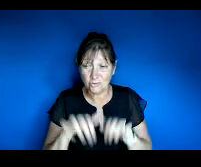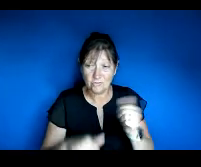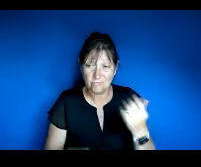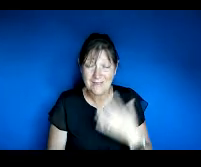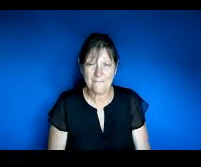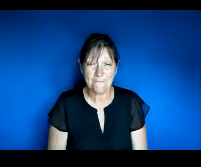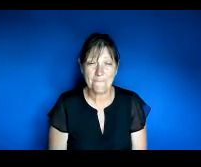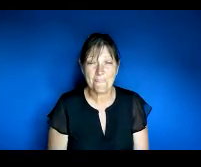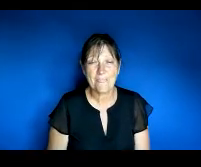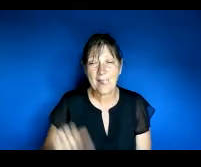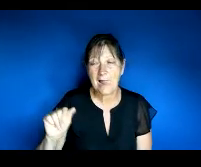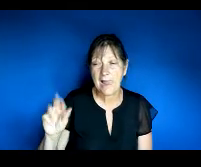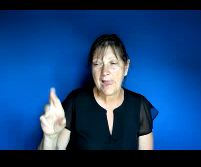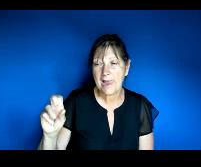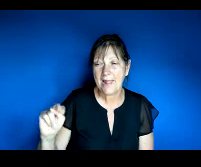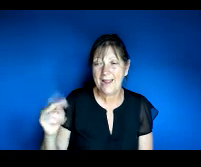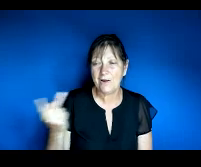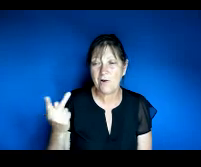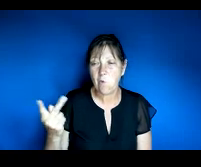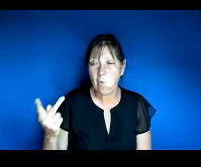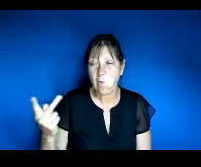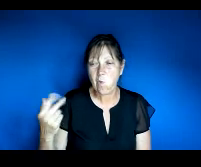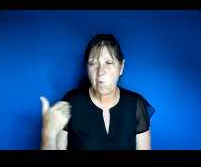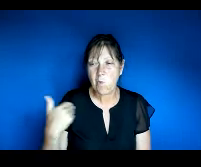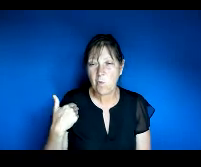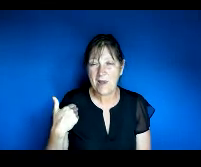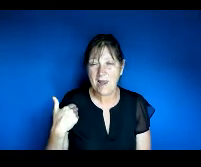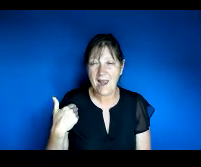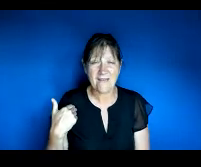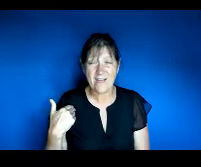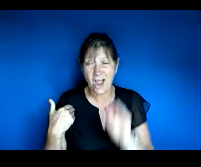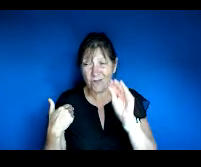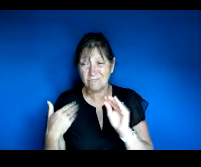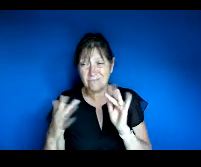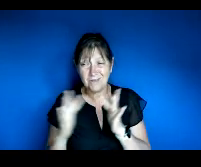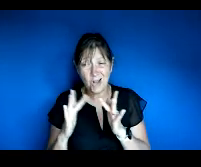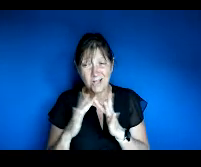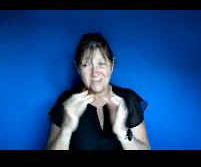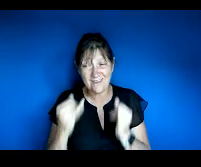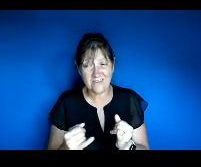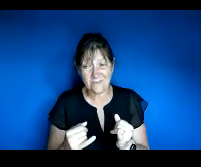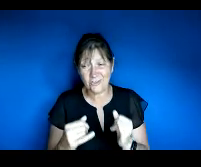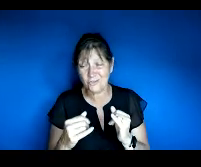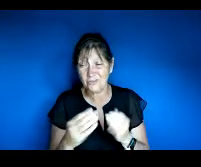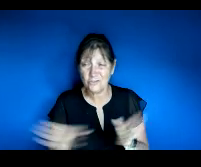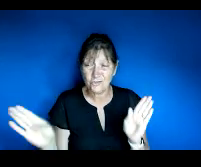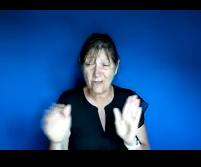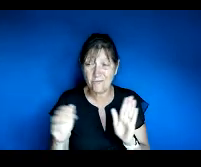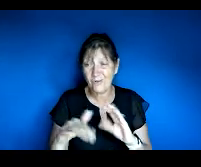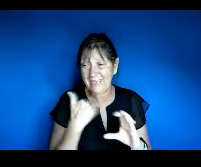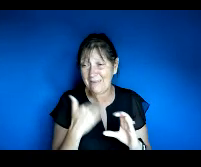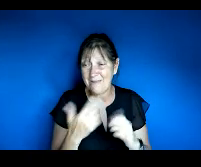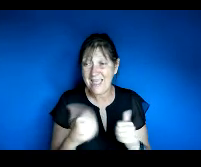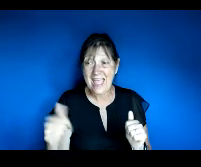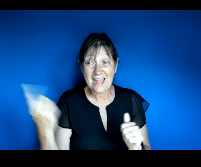Aaron and I have our individual contacts up there as well, and you can have our general email account. So if there's anything folks want to ask confidentially